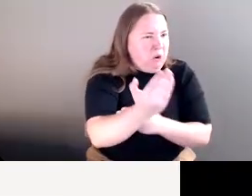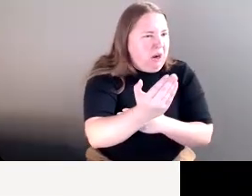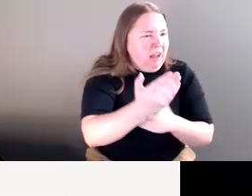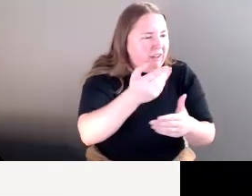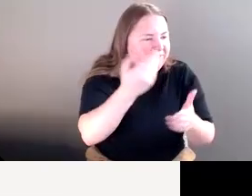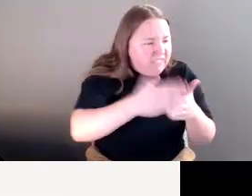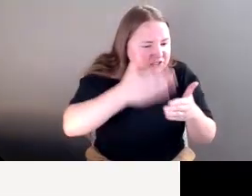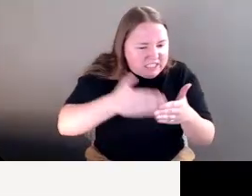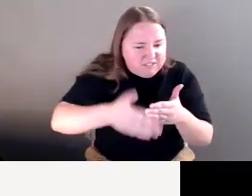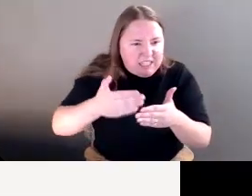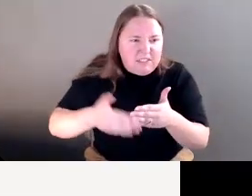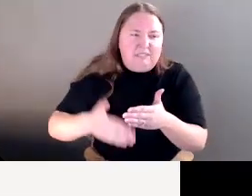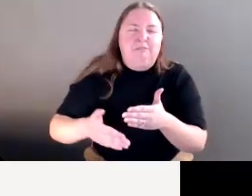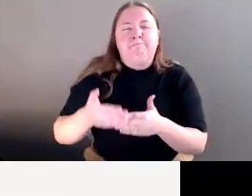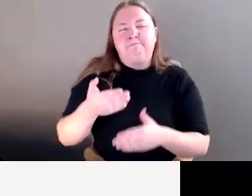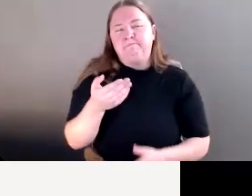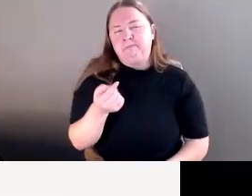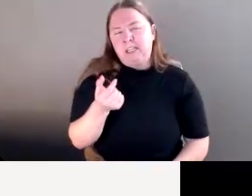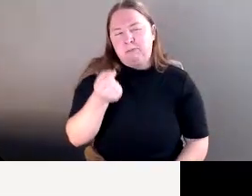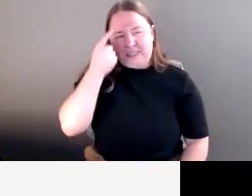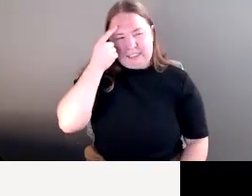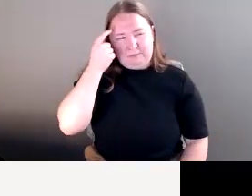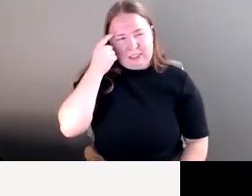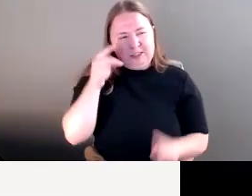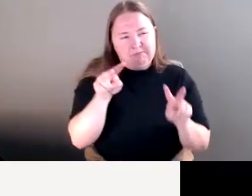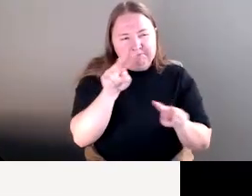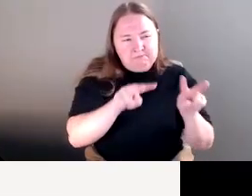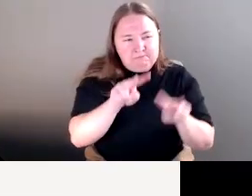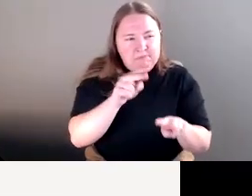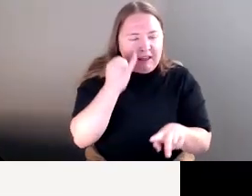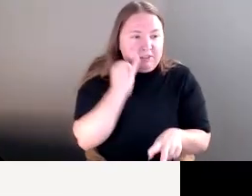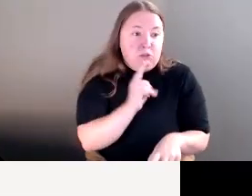You may want to take a closer look to see what's actually going on